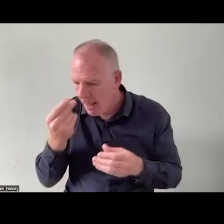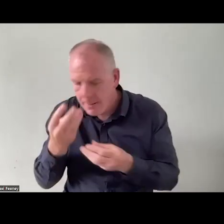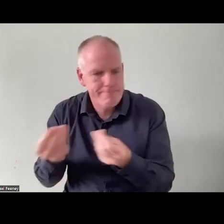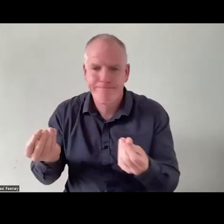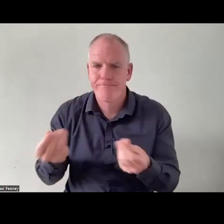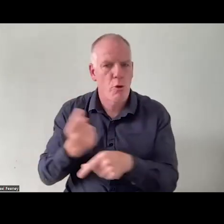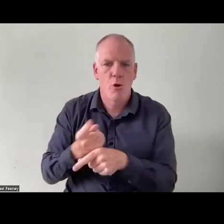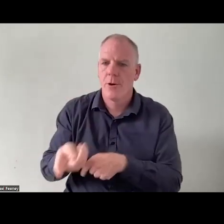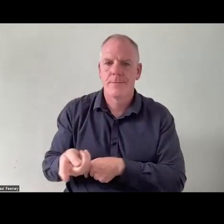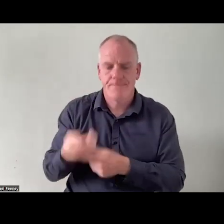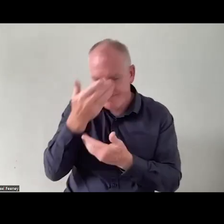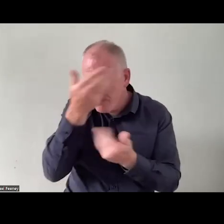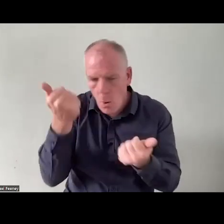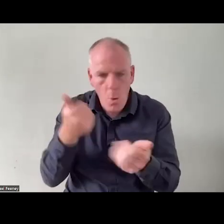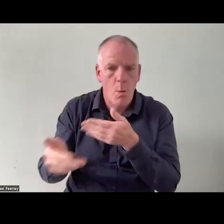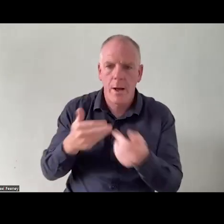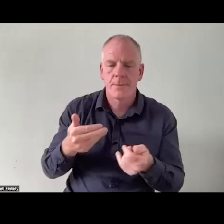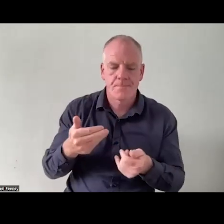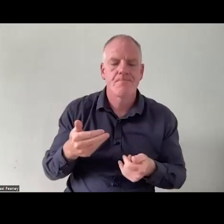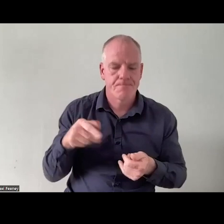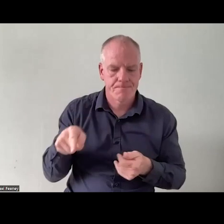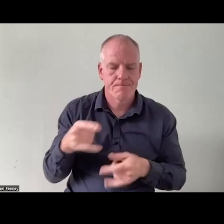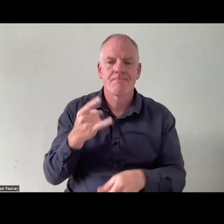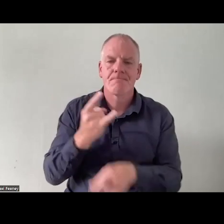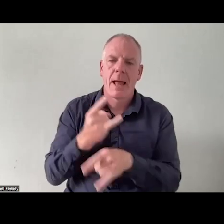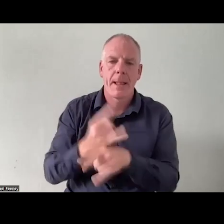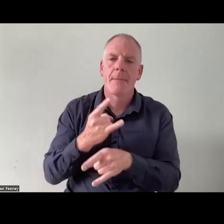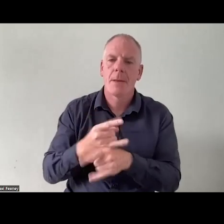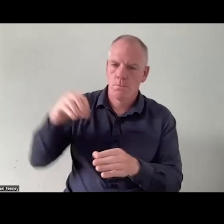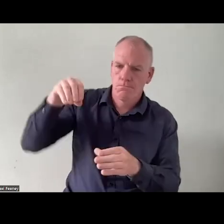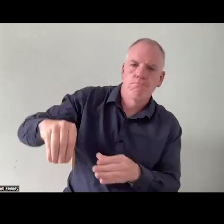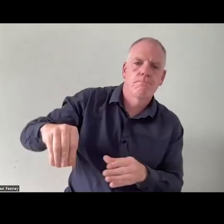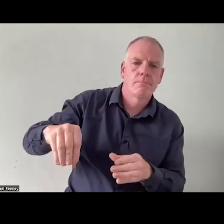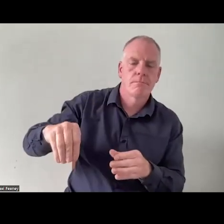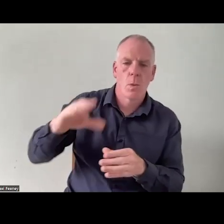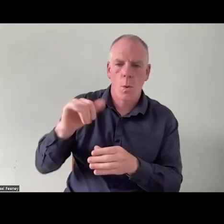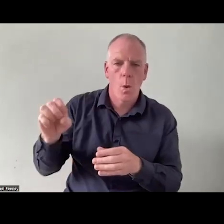So, it's very handy to be able to put these codes on any product,